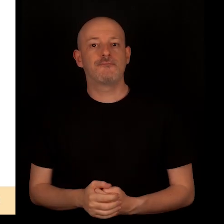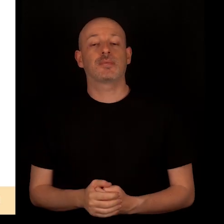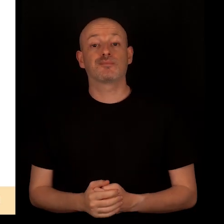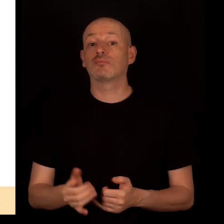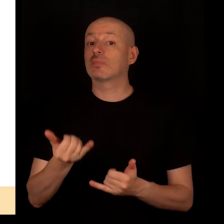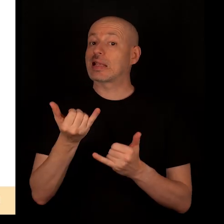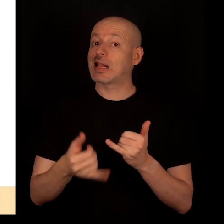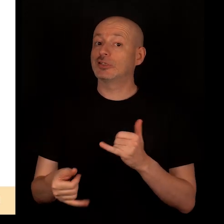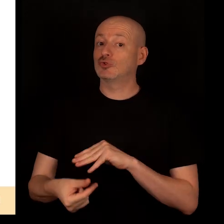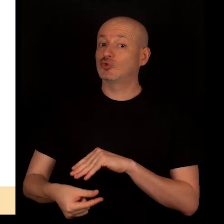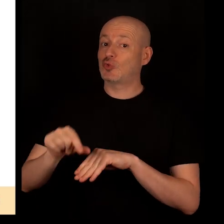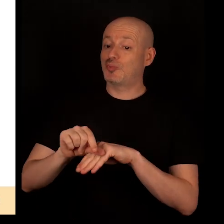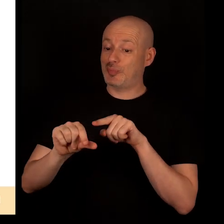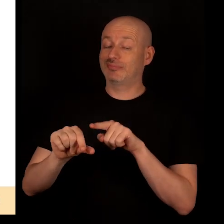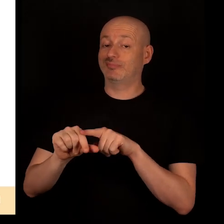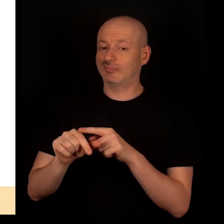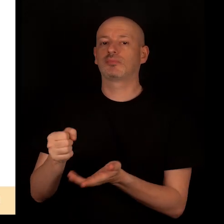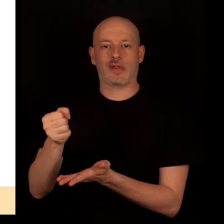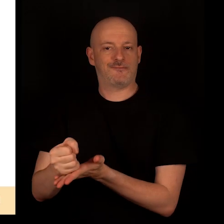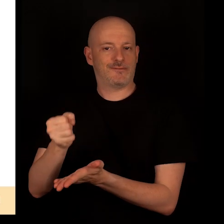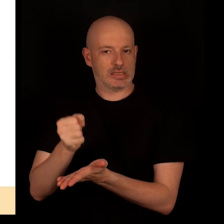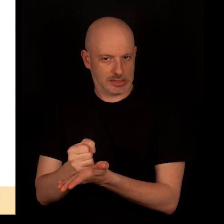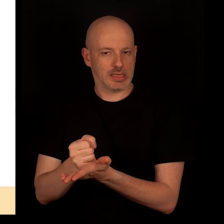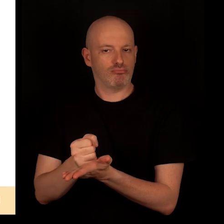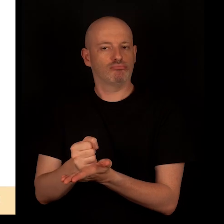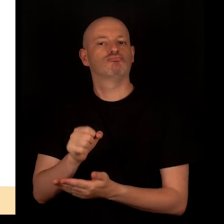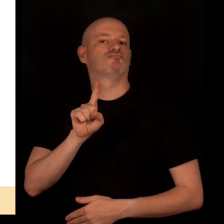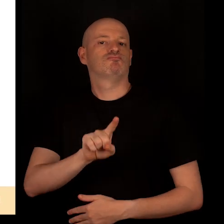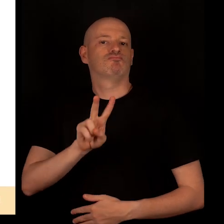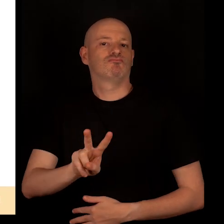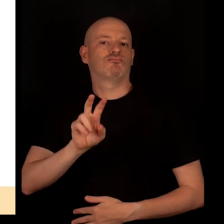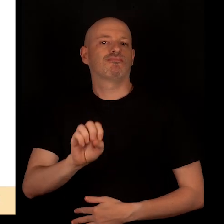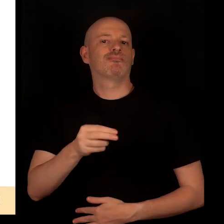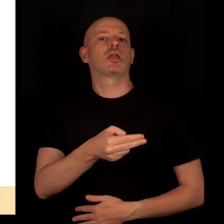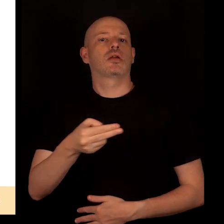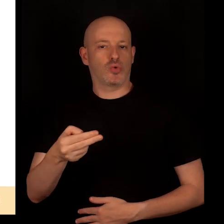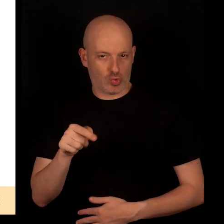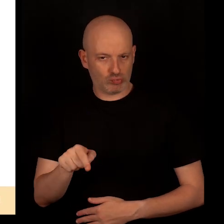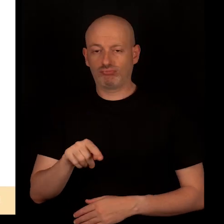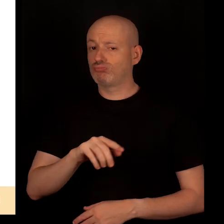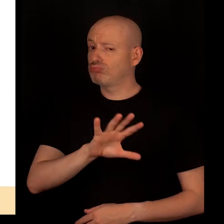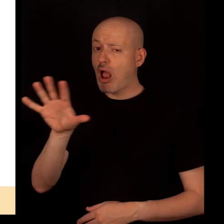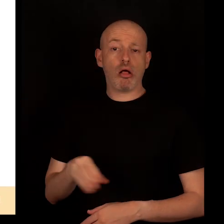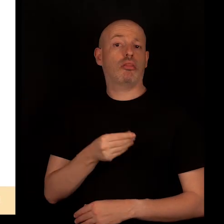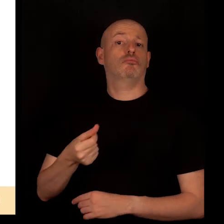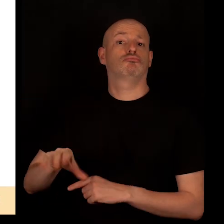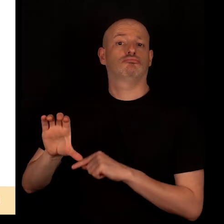And the last top-up is the visa top-up, of €120. All these are fixed amounts.